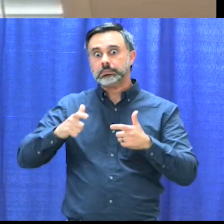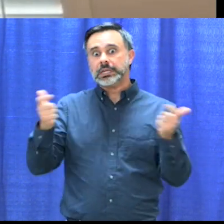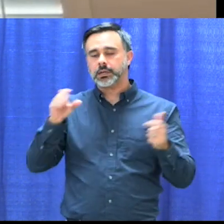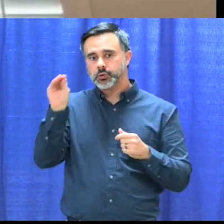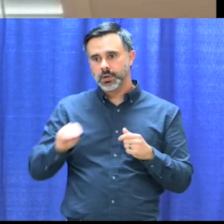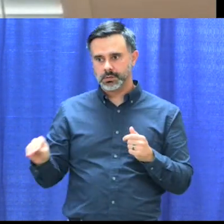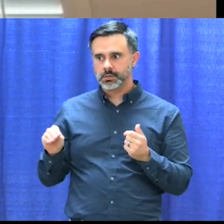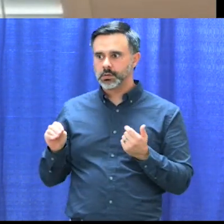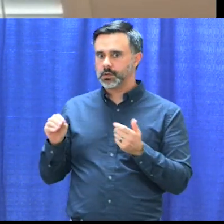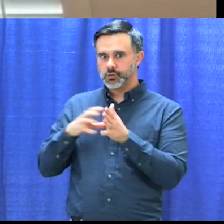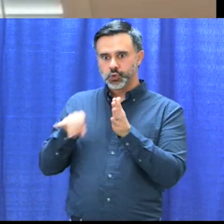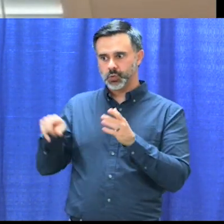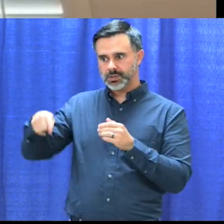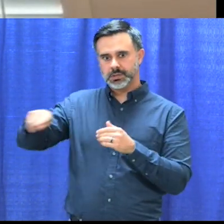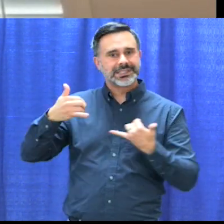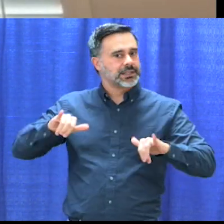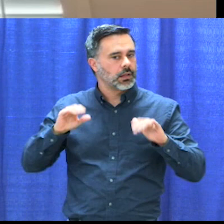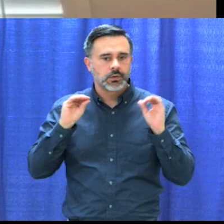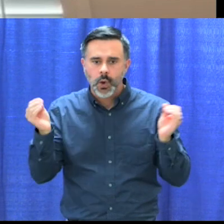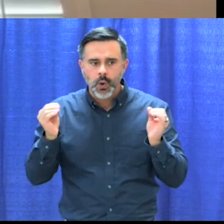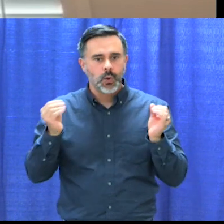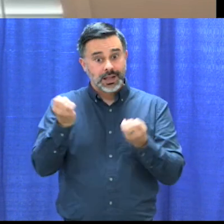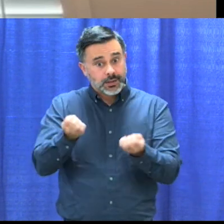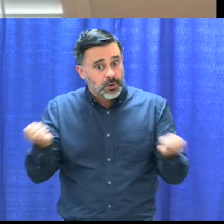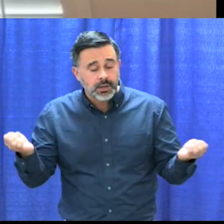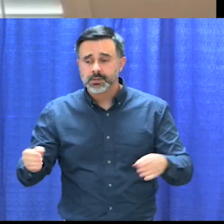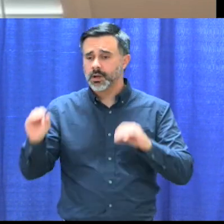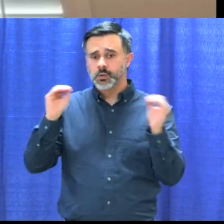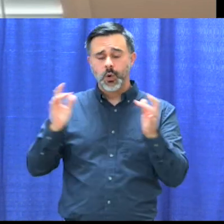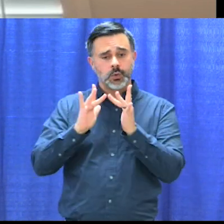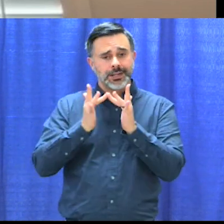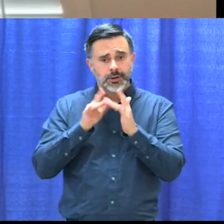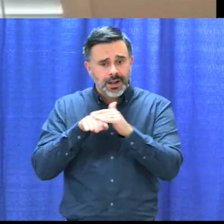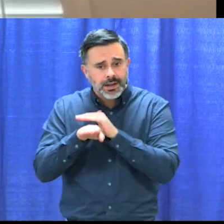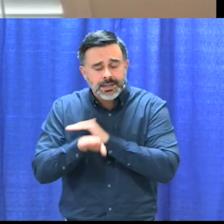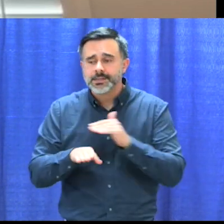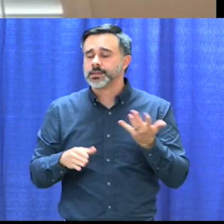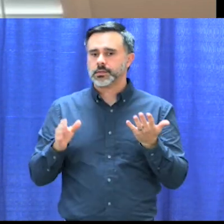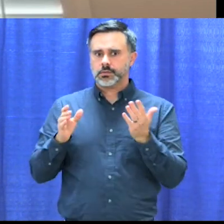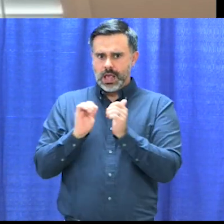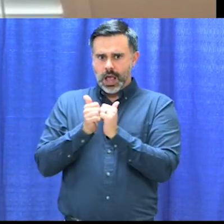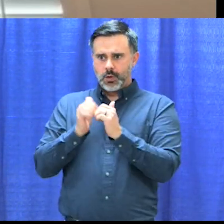conductivity, no electronics, no way to communicate and I think this is just a start and thank